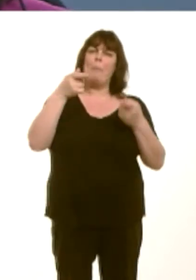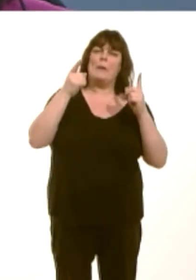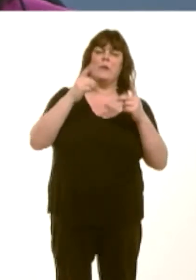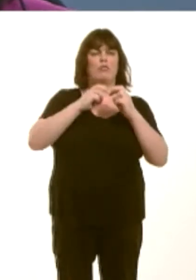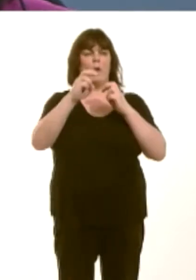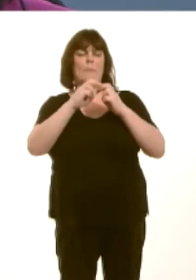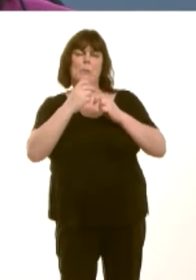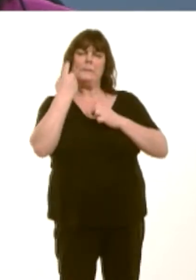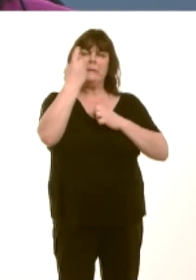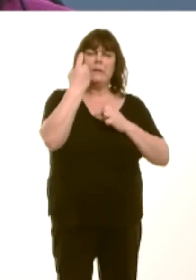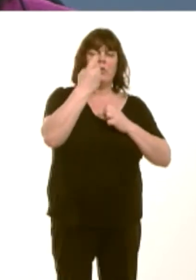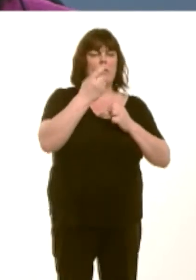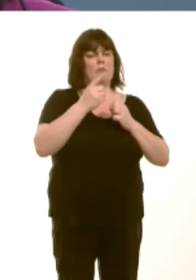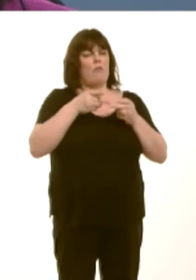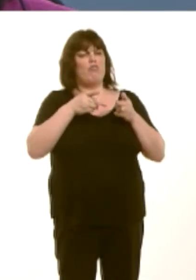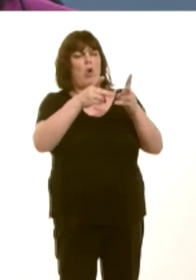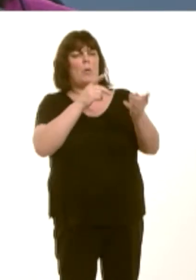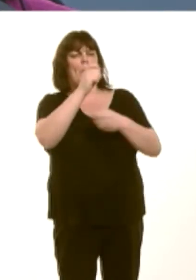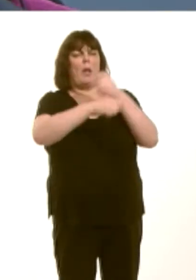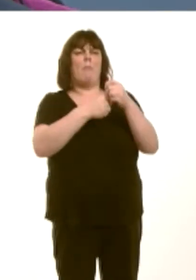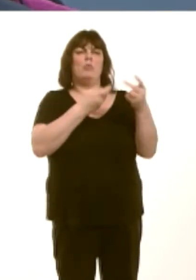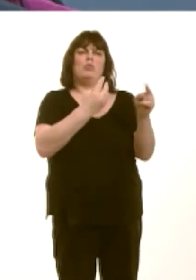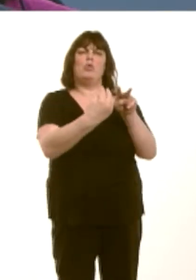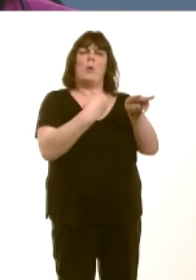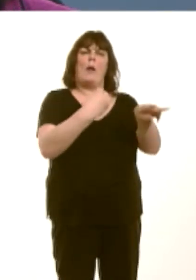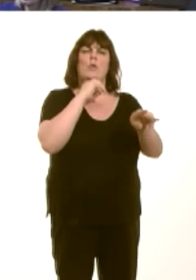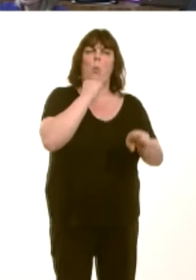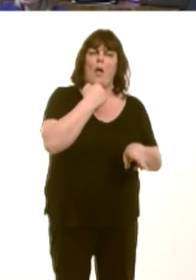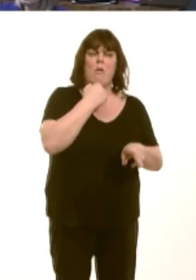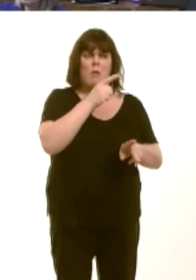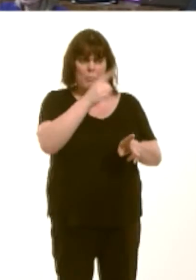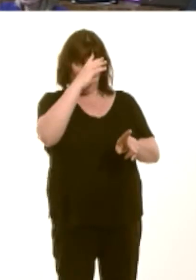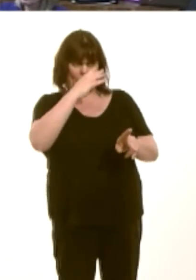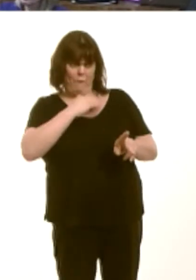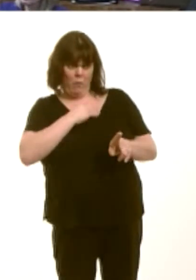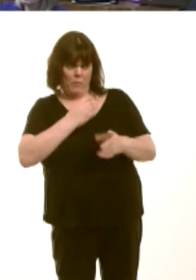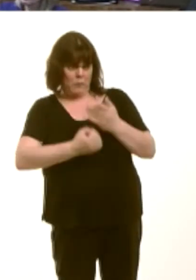you tell us when you as a Government will be in a position to report on this important issue?